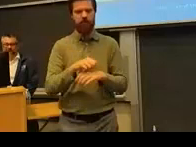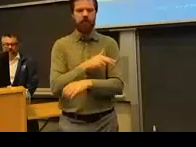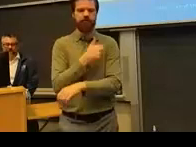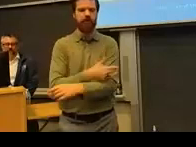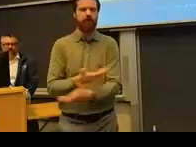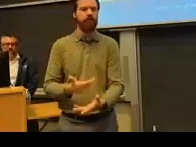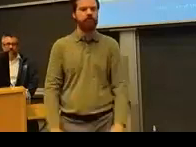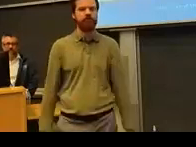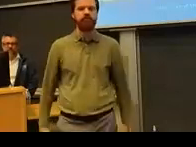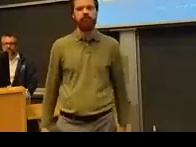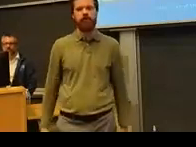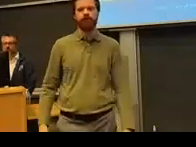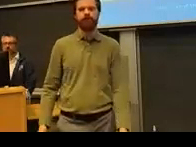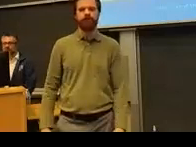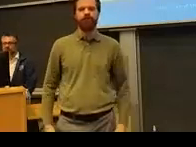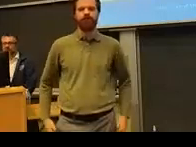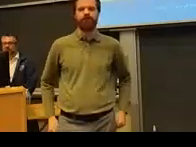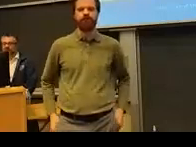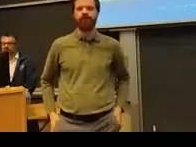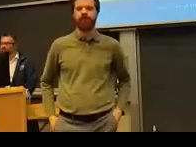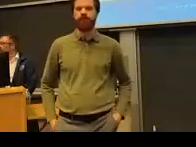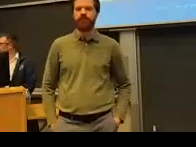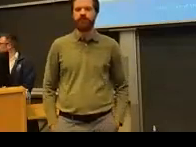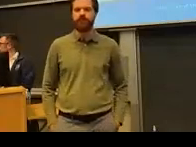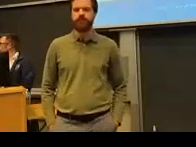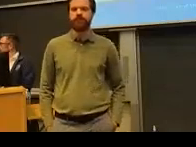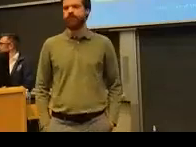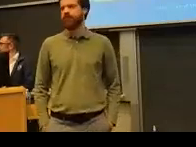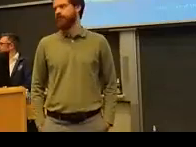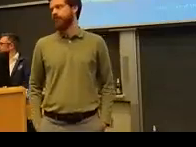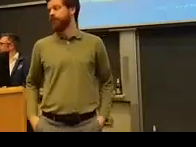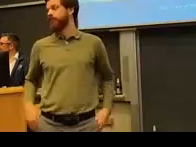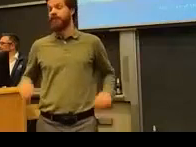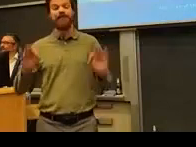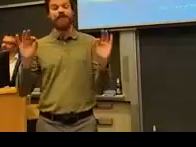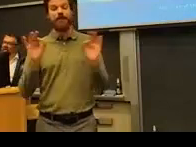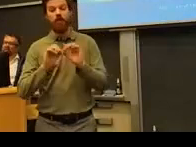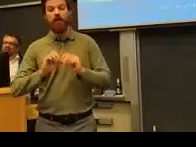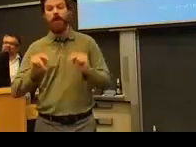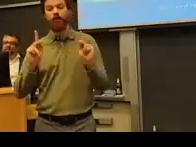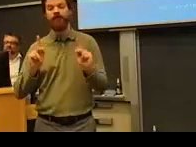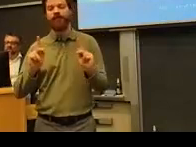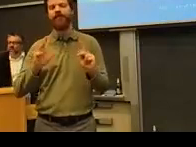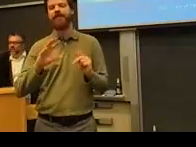um an important opportunity yeah and that that that is the kind of thing